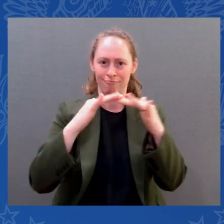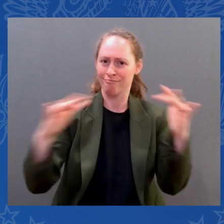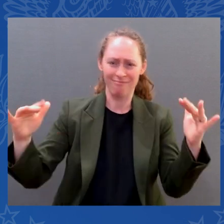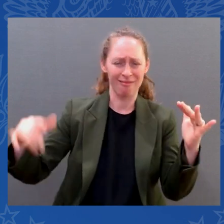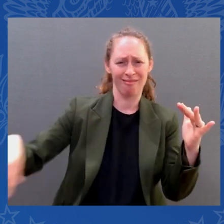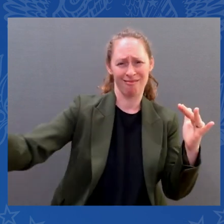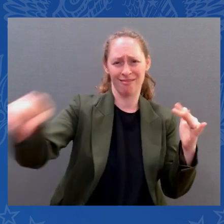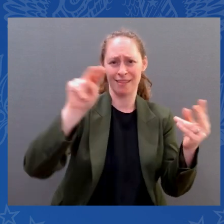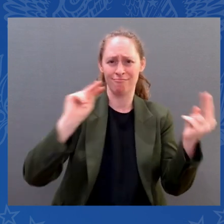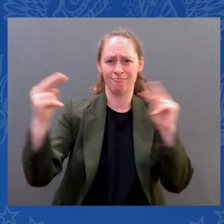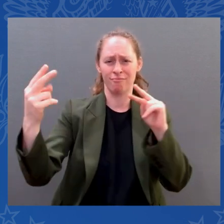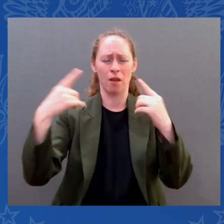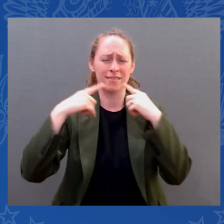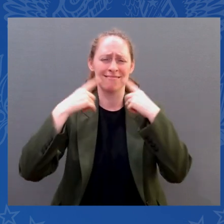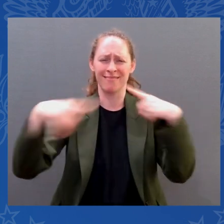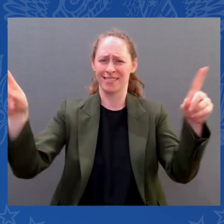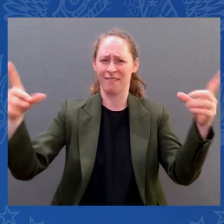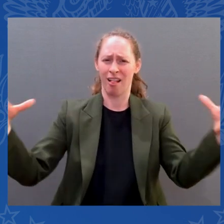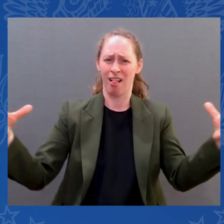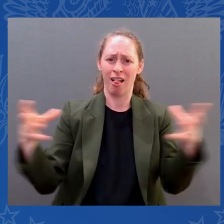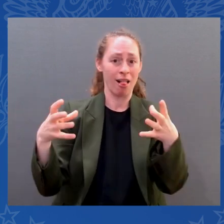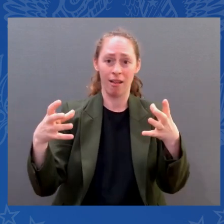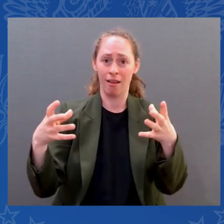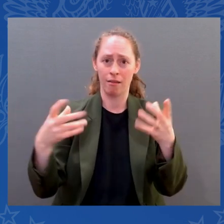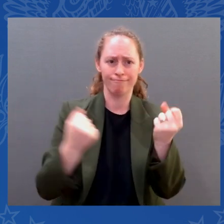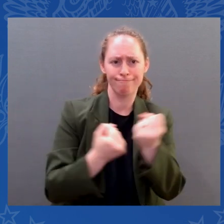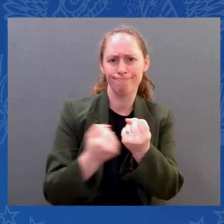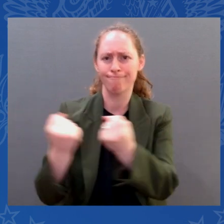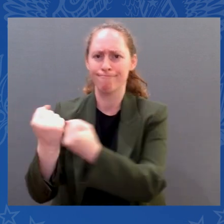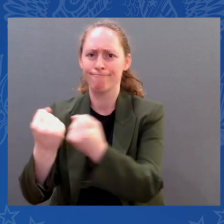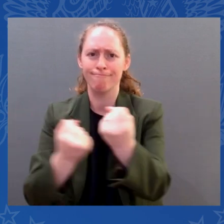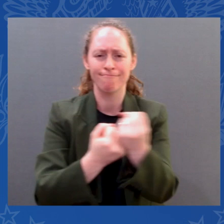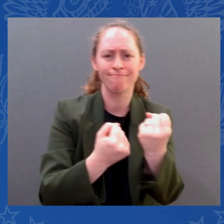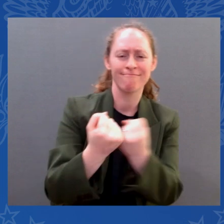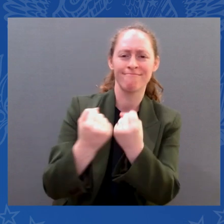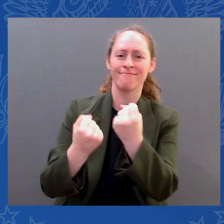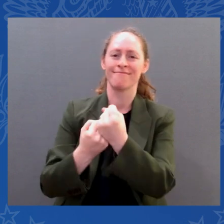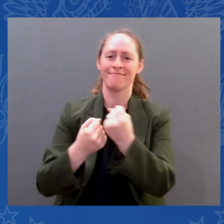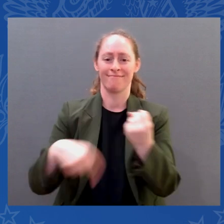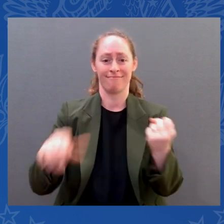not just the country, but down to individual communities -- the impact that the community has had.